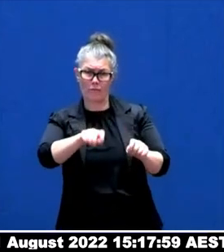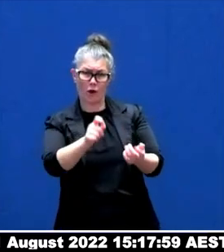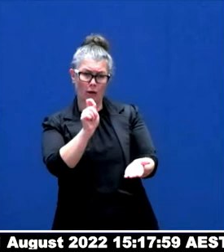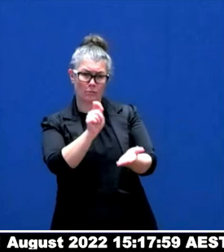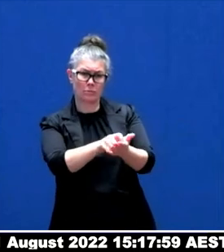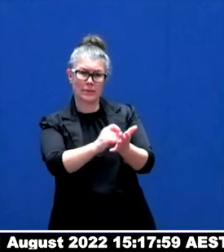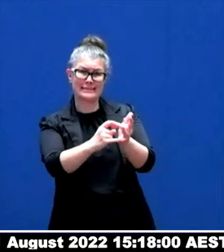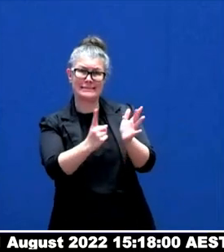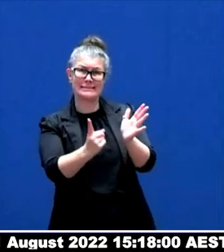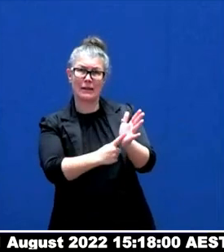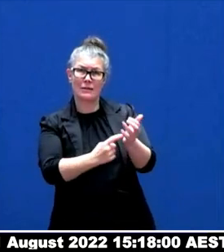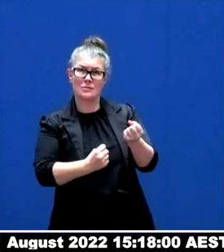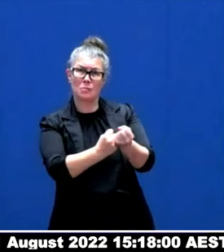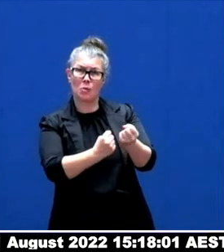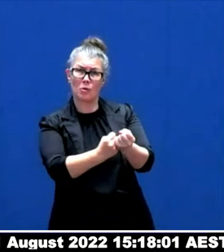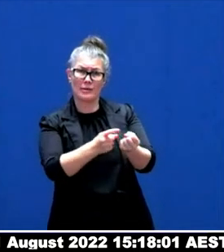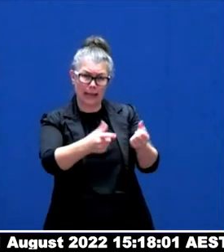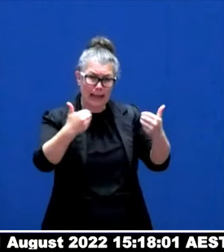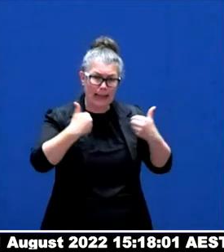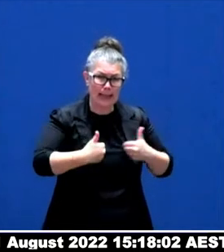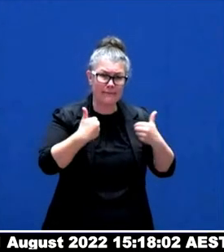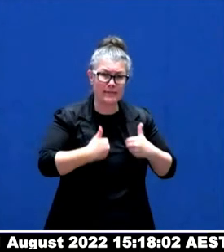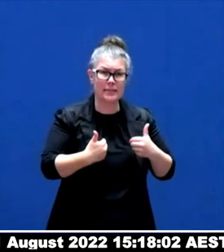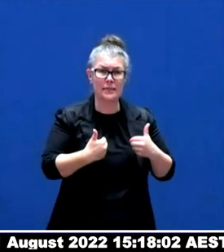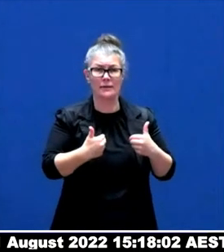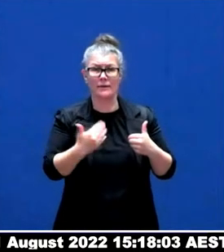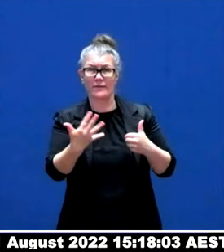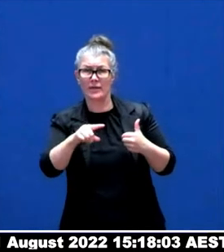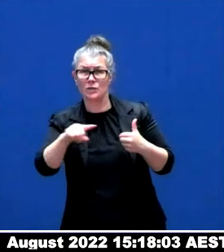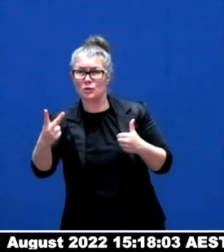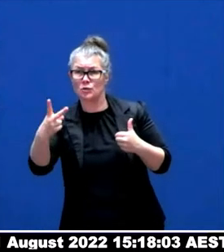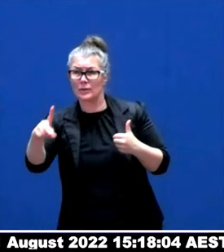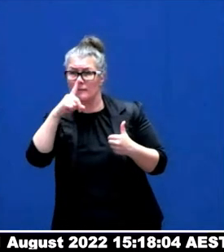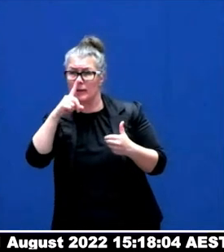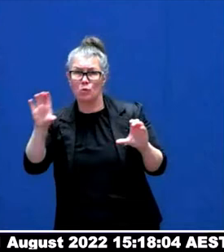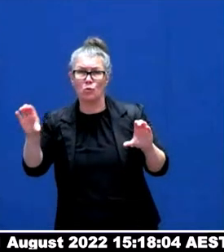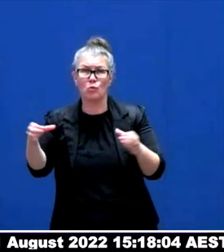residential centres that might have 15 or 20 people living together? Because I have a feeling I've seen one or two?